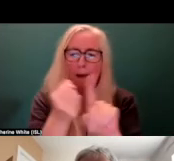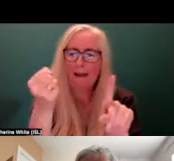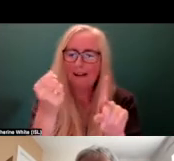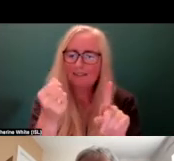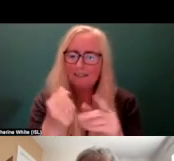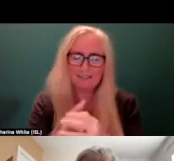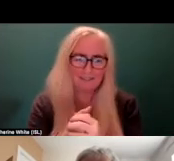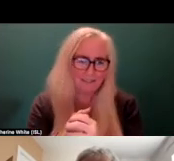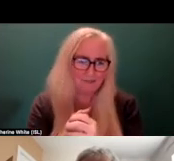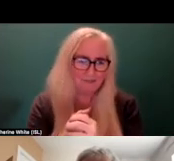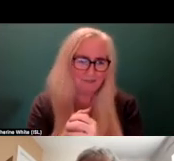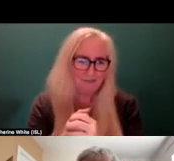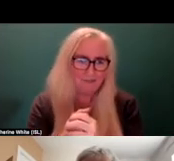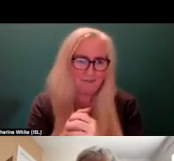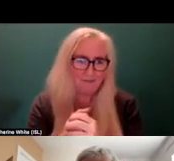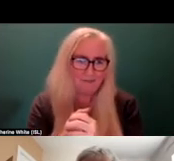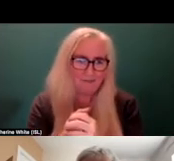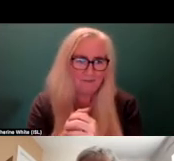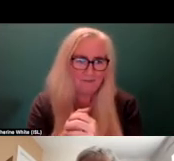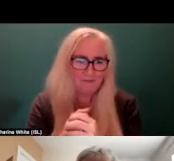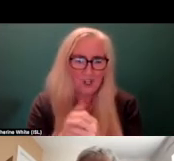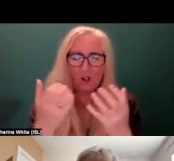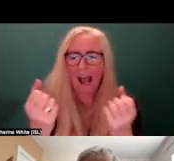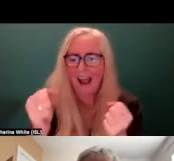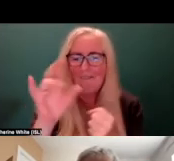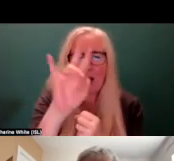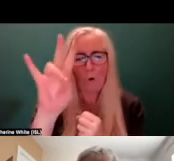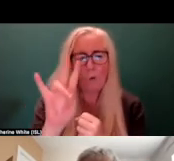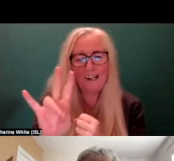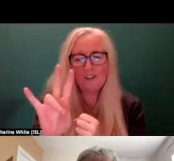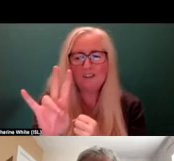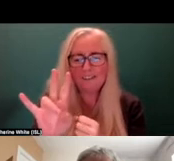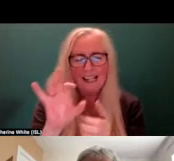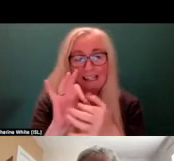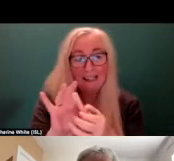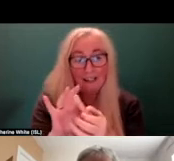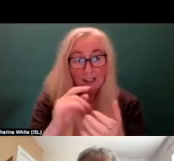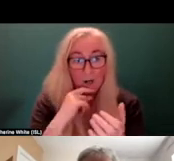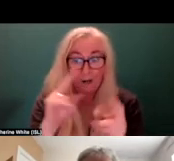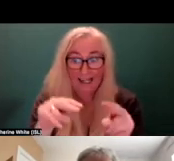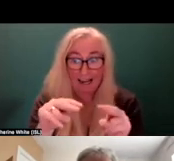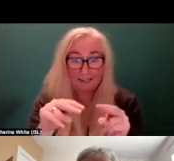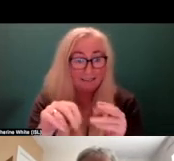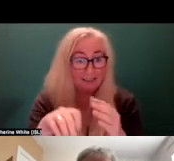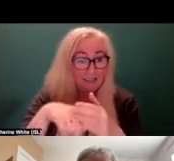impacts that we might be able to promise. So I think we are really facing a question around, you know, our ability to